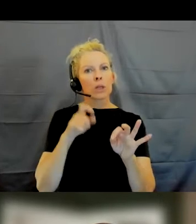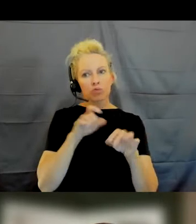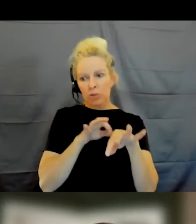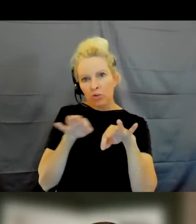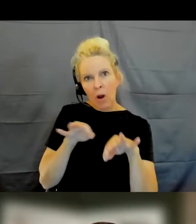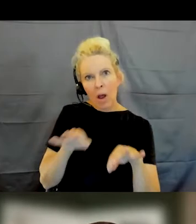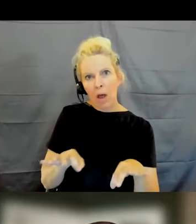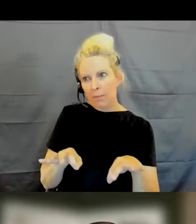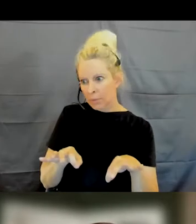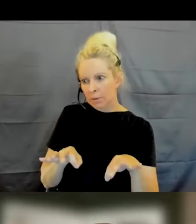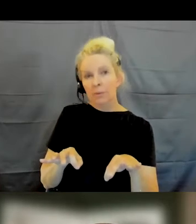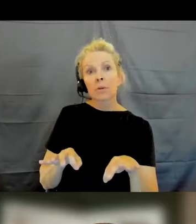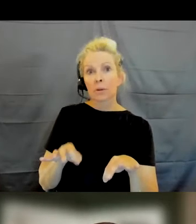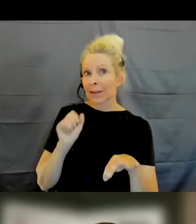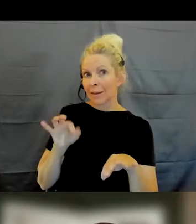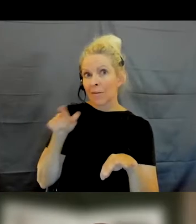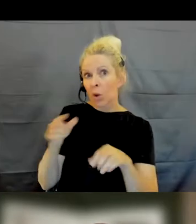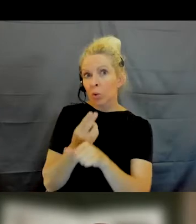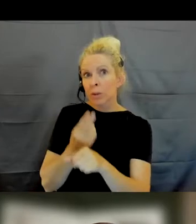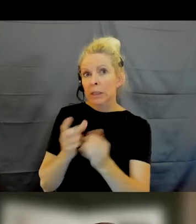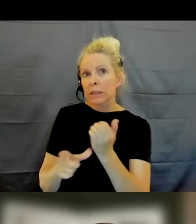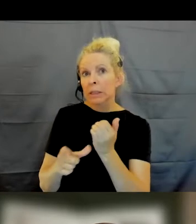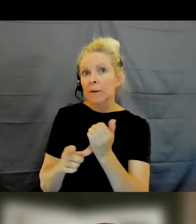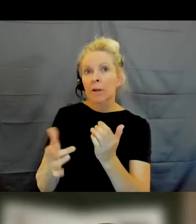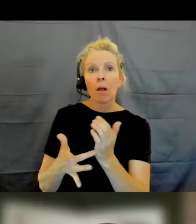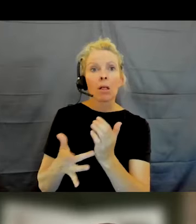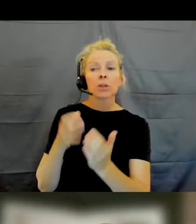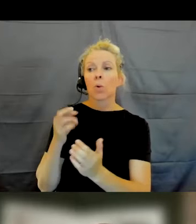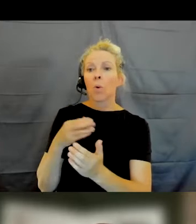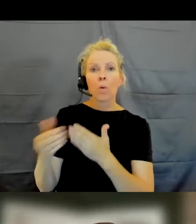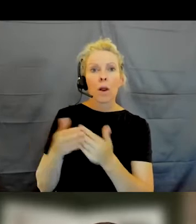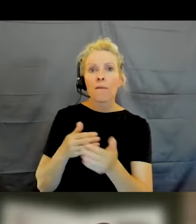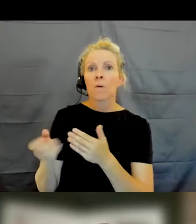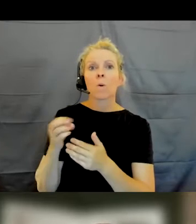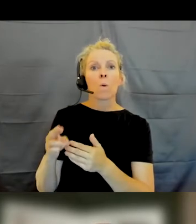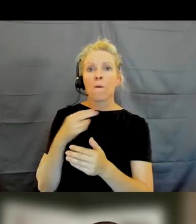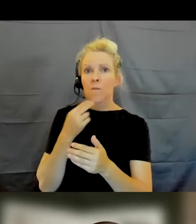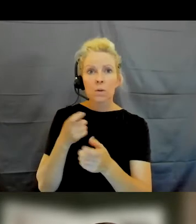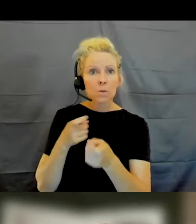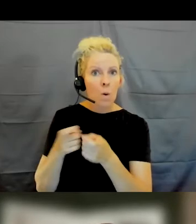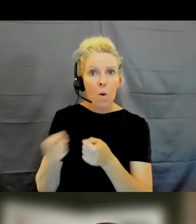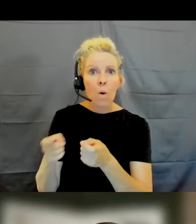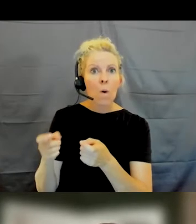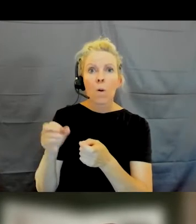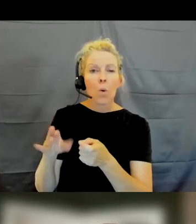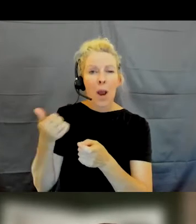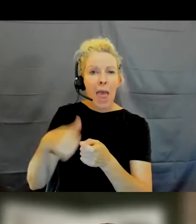if they are using assisted technology, whatever, using voice control, and a user persona, this is